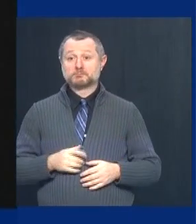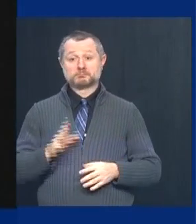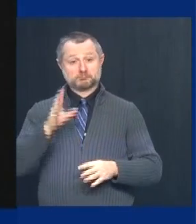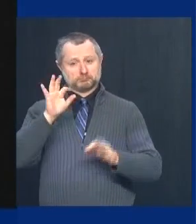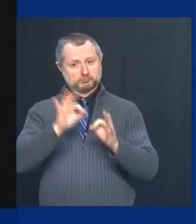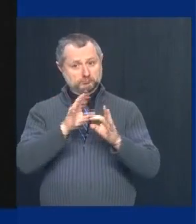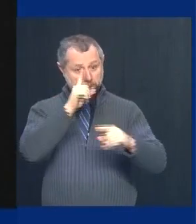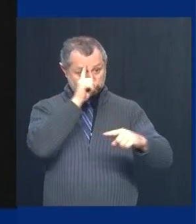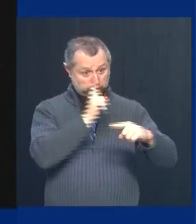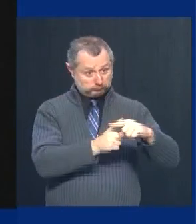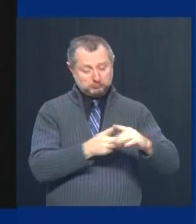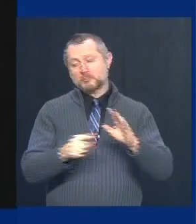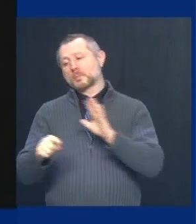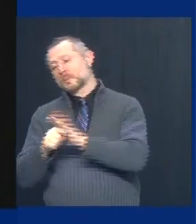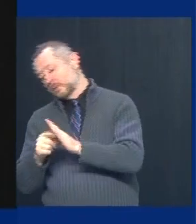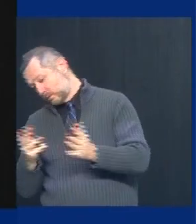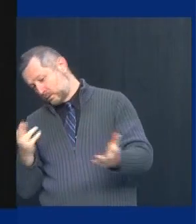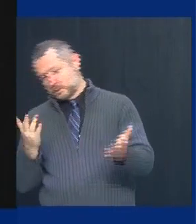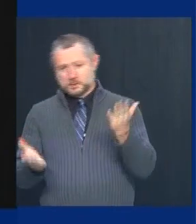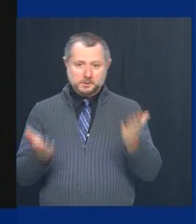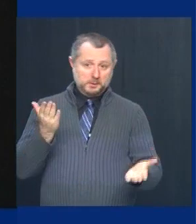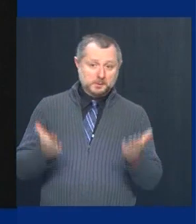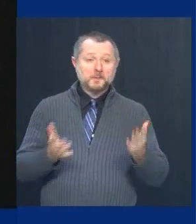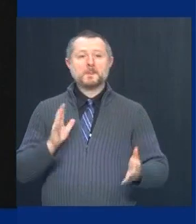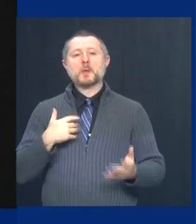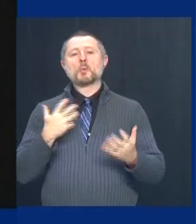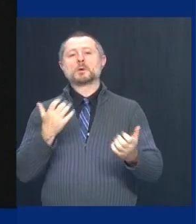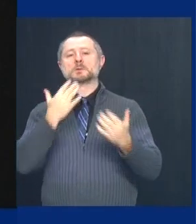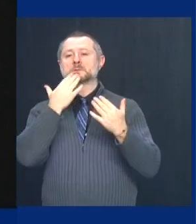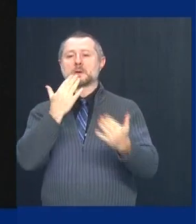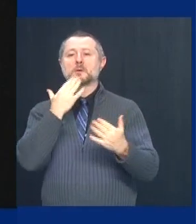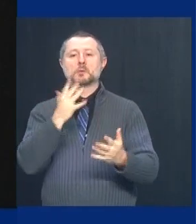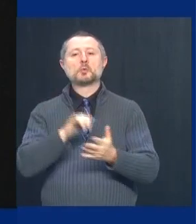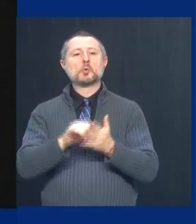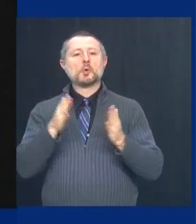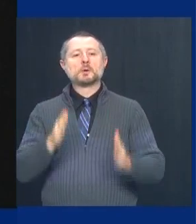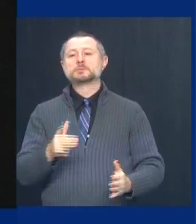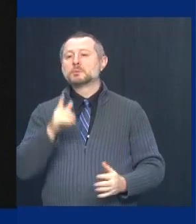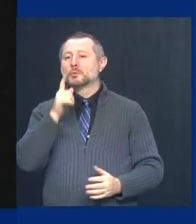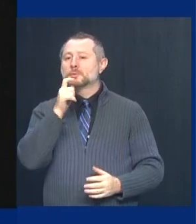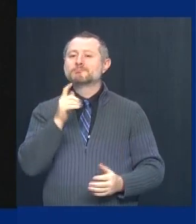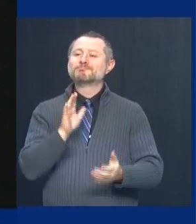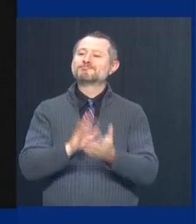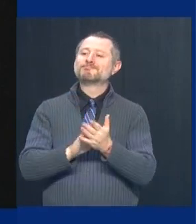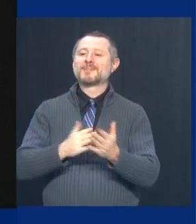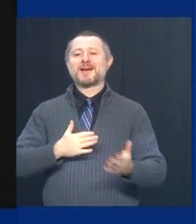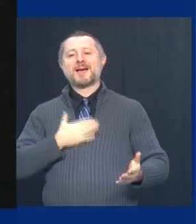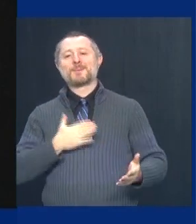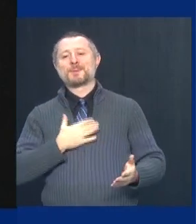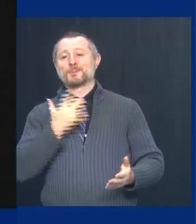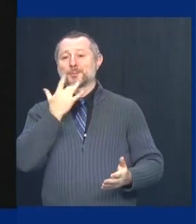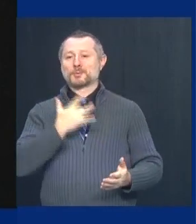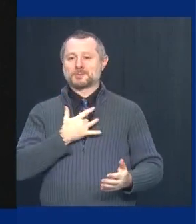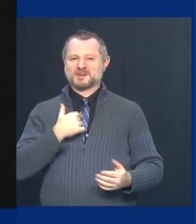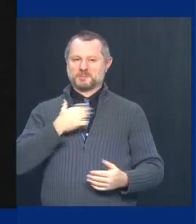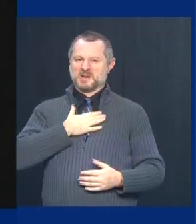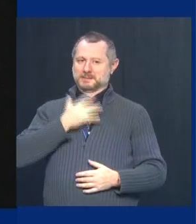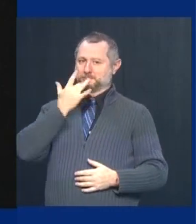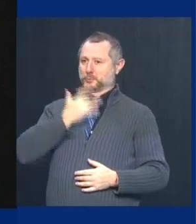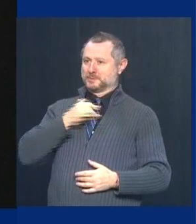TIME. IT'S ONLY BEEN GOING ON 282. GLASS HALF FULL, GLASS HALF EMPTY.